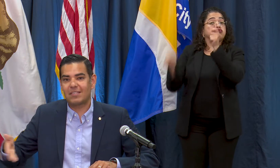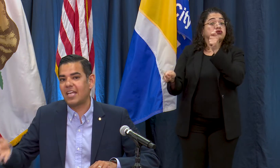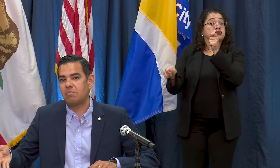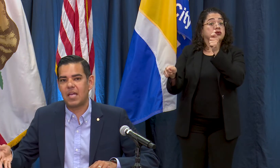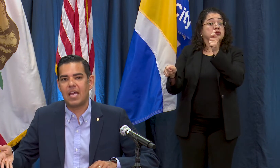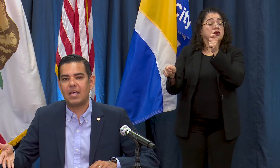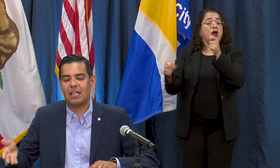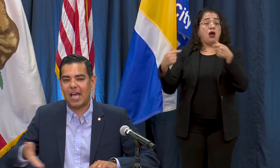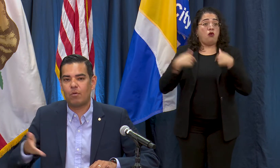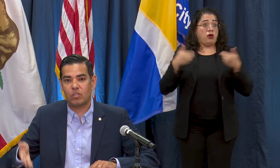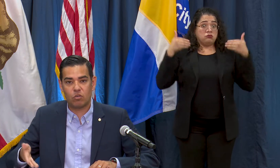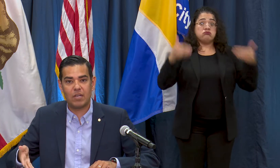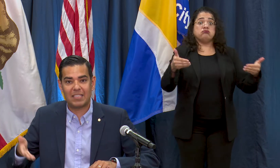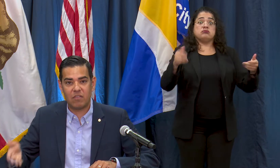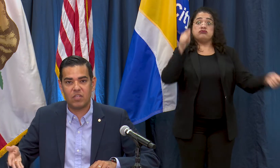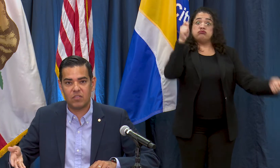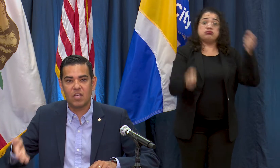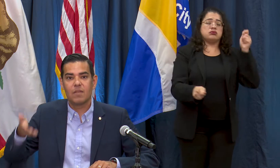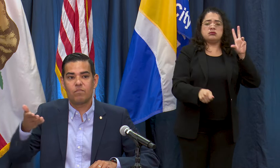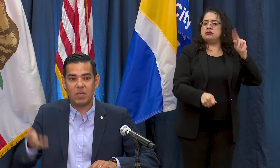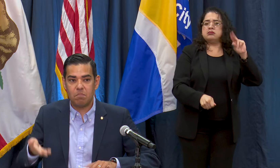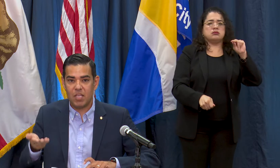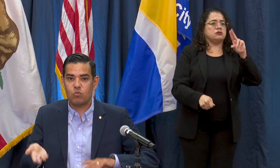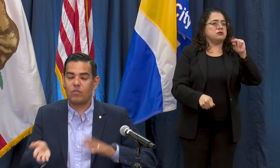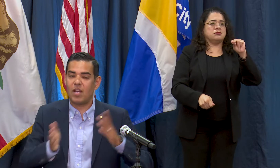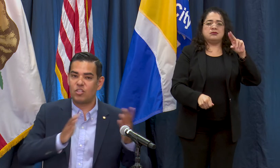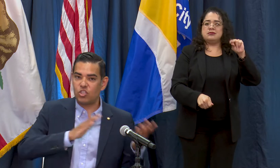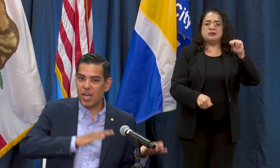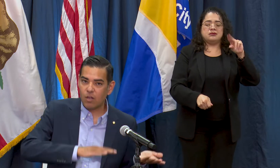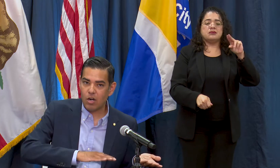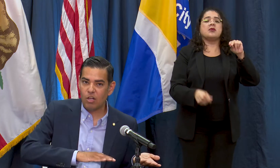same day allowing certain activities. It means we've got to check our health